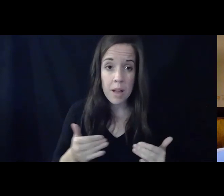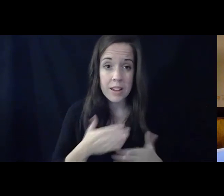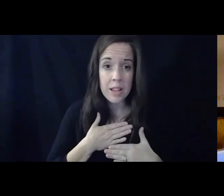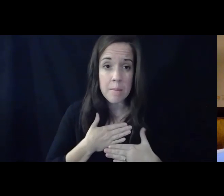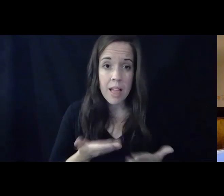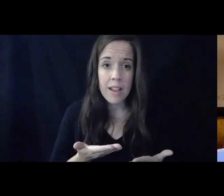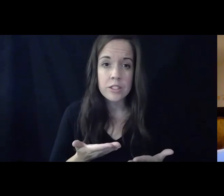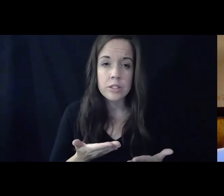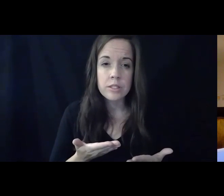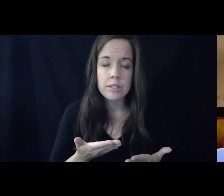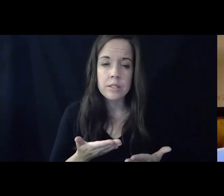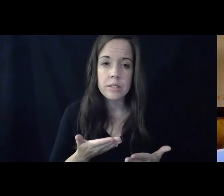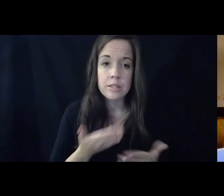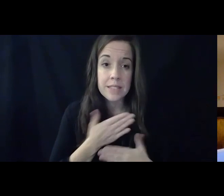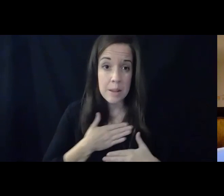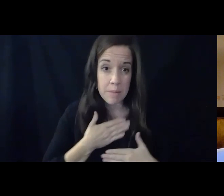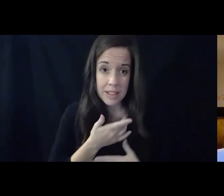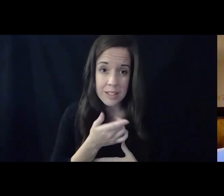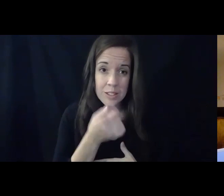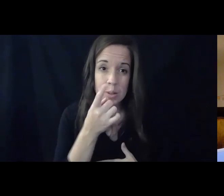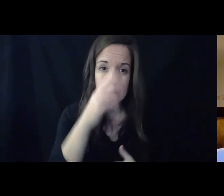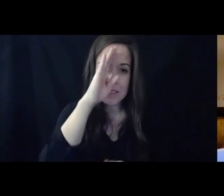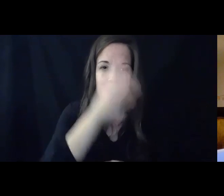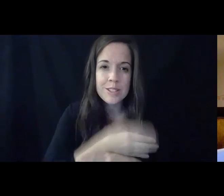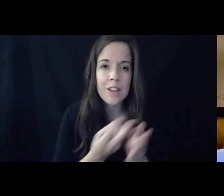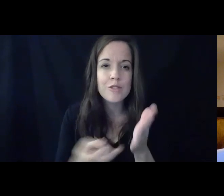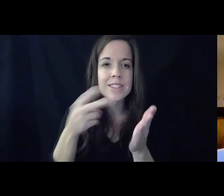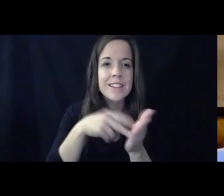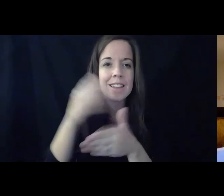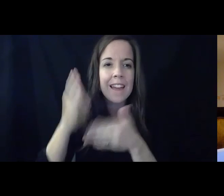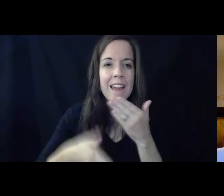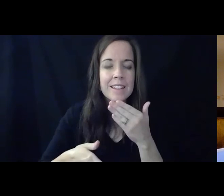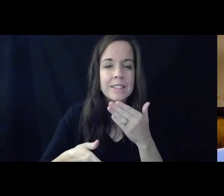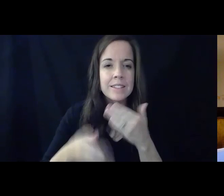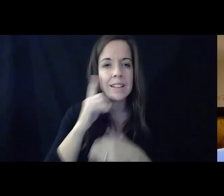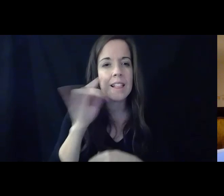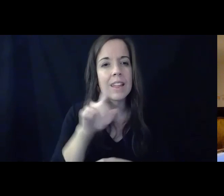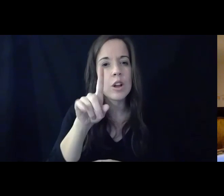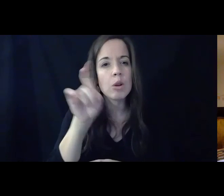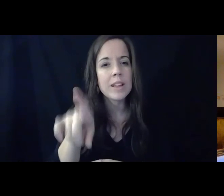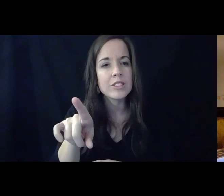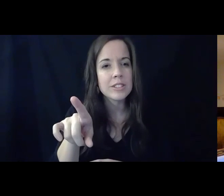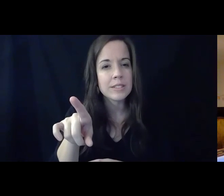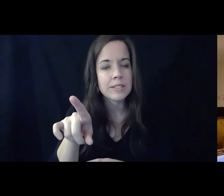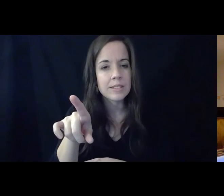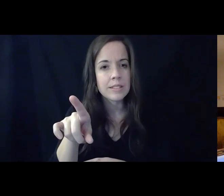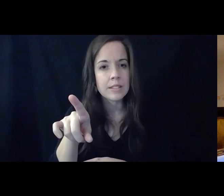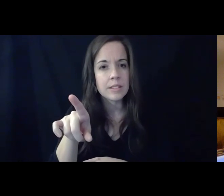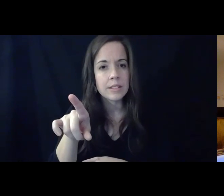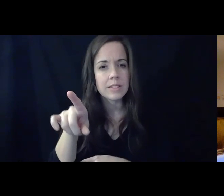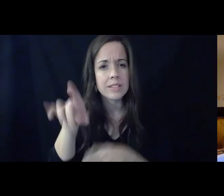Did it please you, your son risen at the end like a question? Do you pity the angels their ancillary lives?